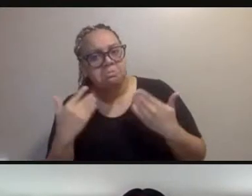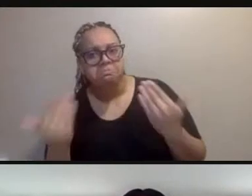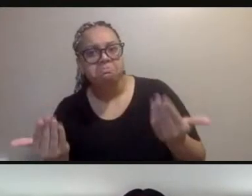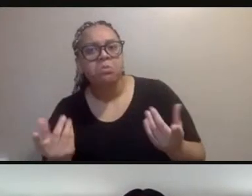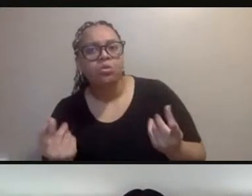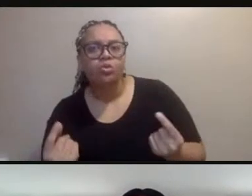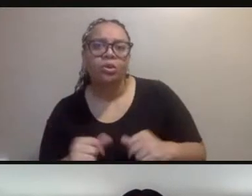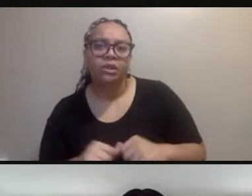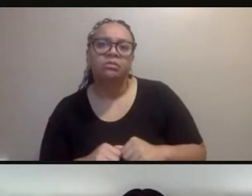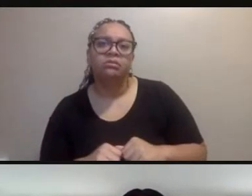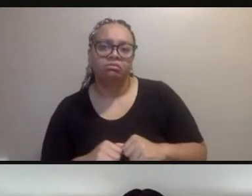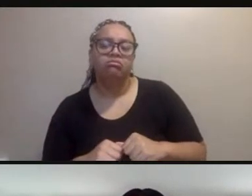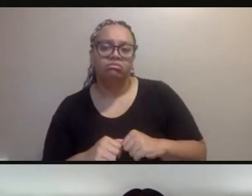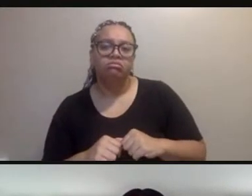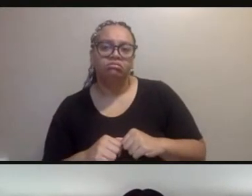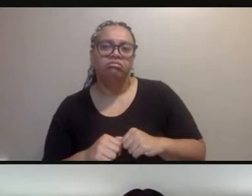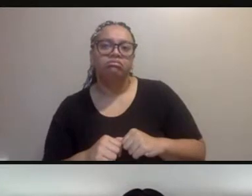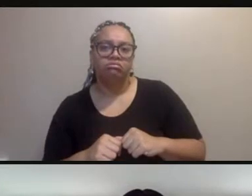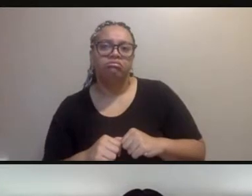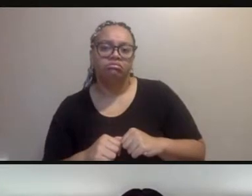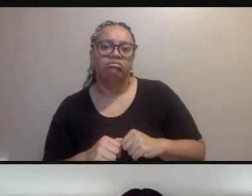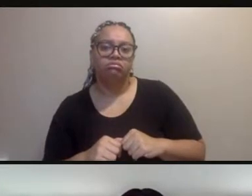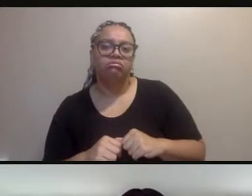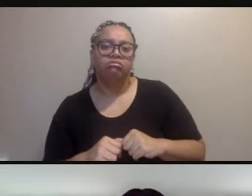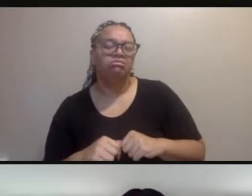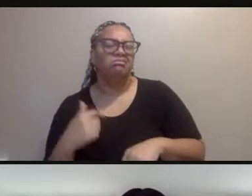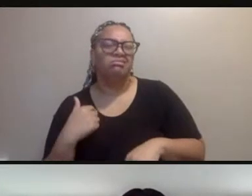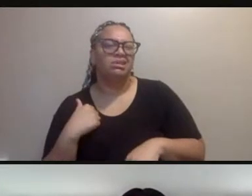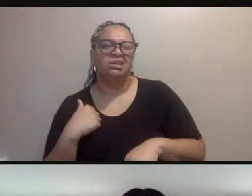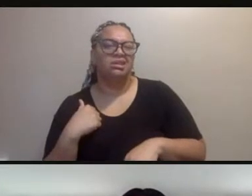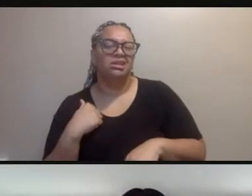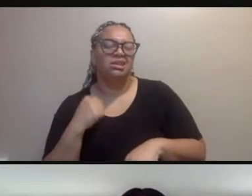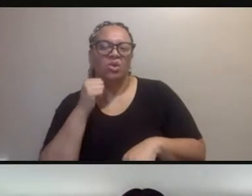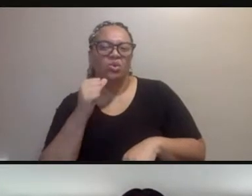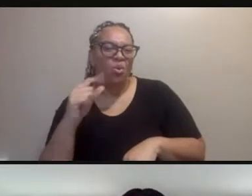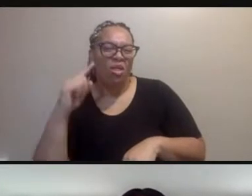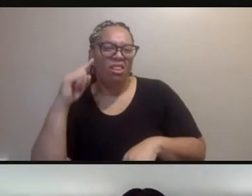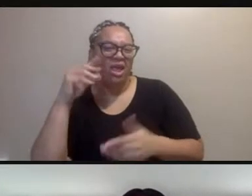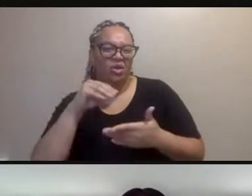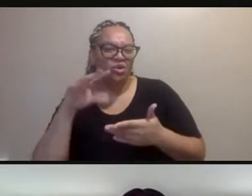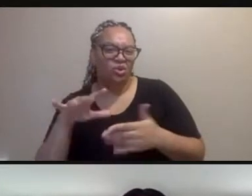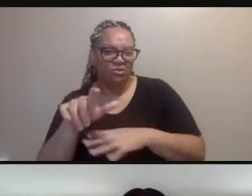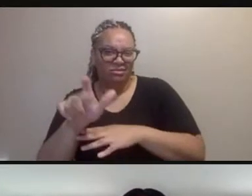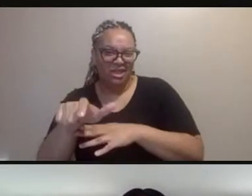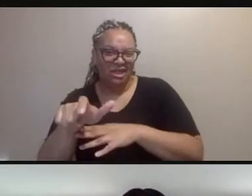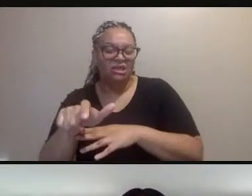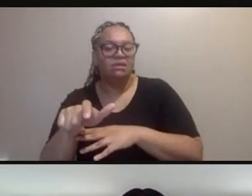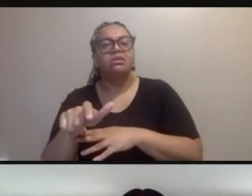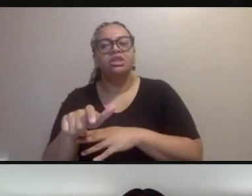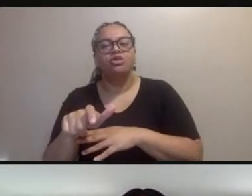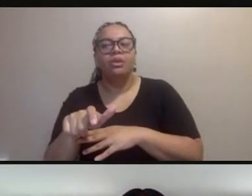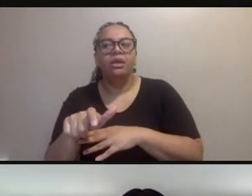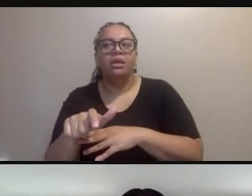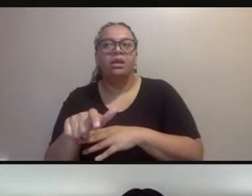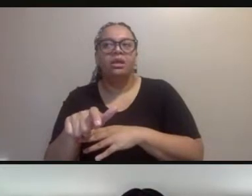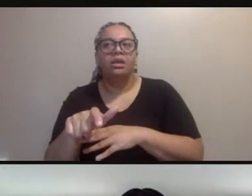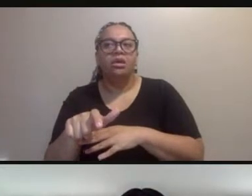STUDENTS CAN BE SUCCESSFUL IN A SAFE ENVIRONMENT THEN LET'S DO